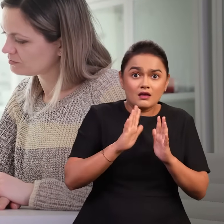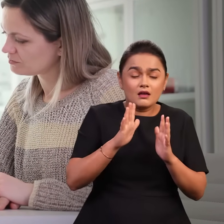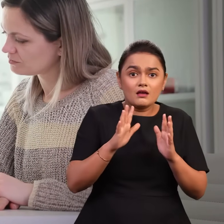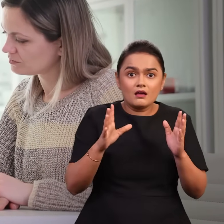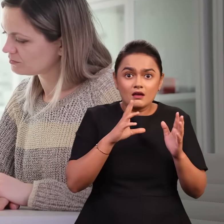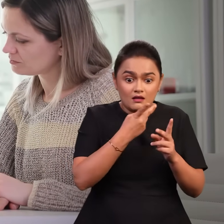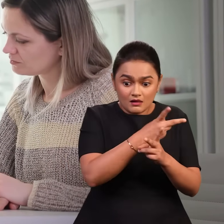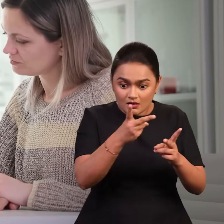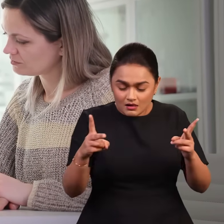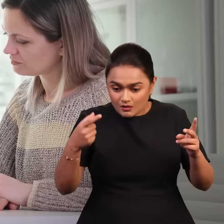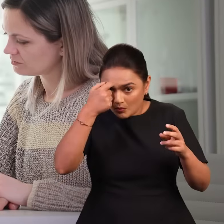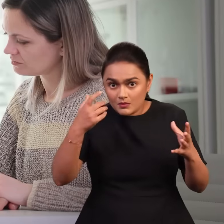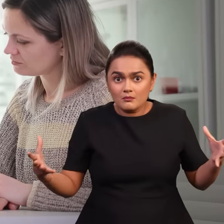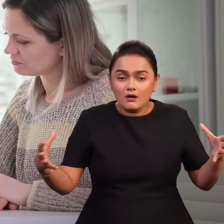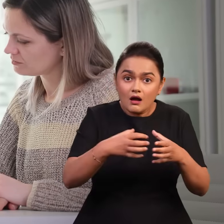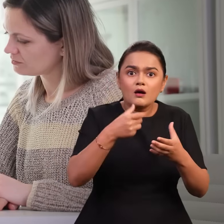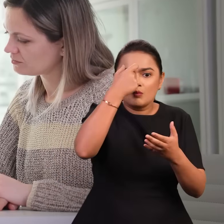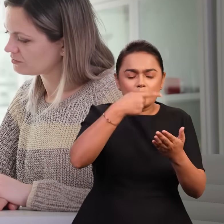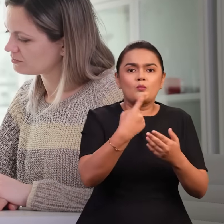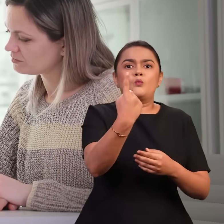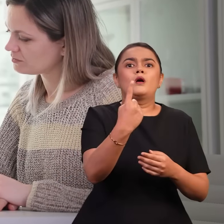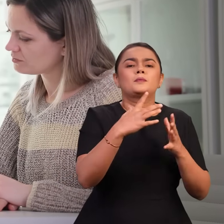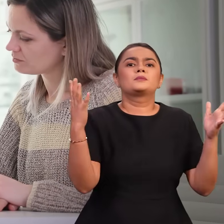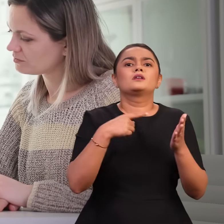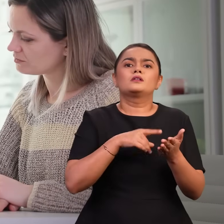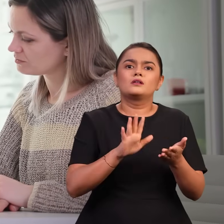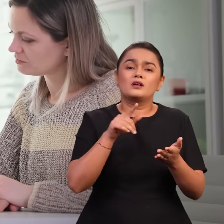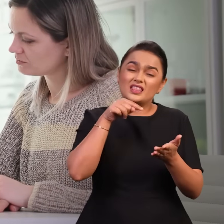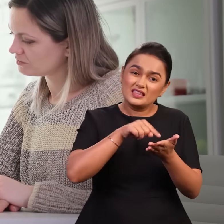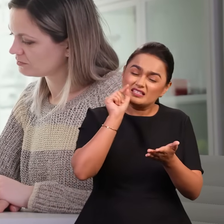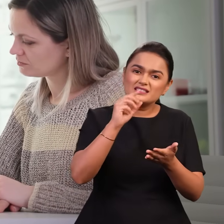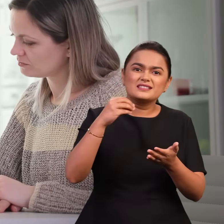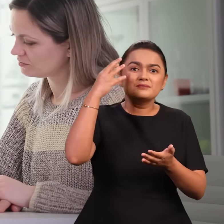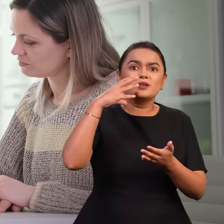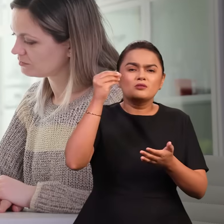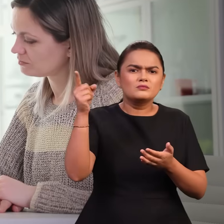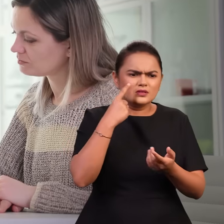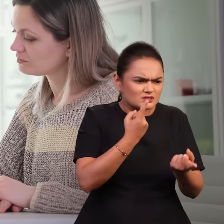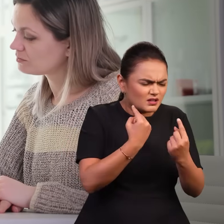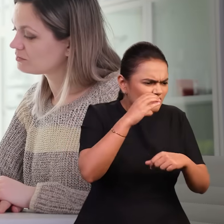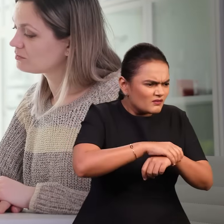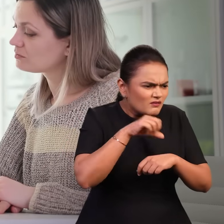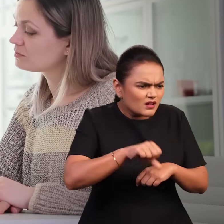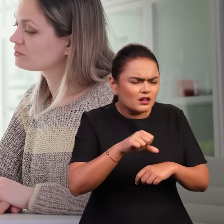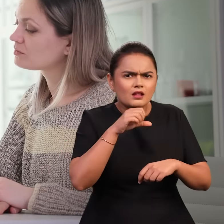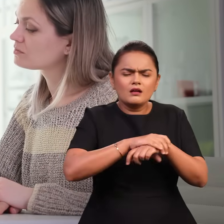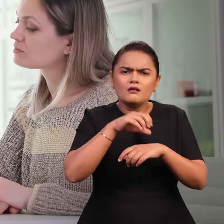It is accumulation of lot of problems in one. That's why sometimes there are diagnostic difficulties